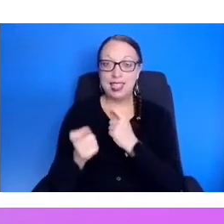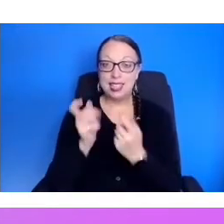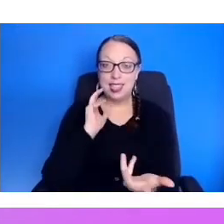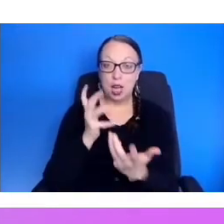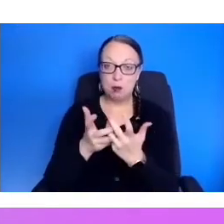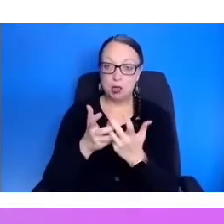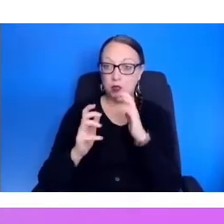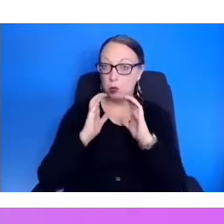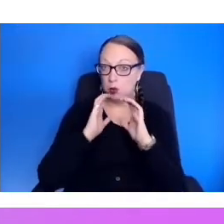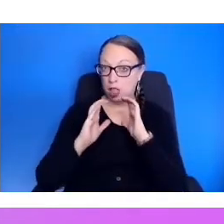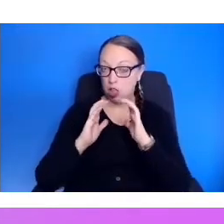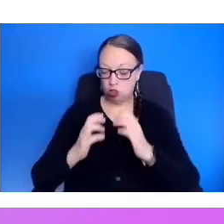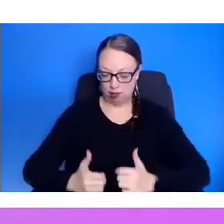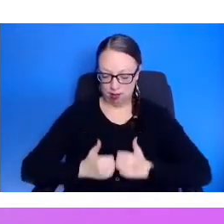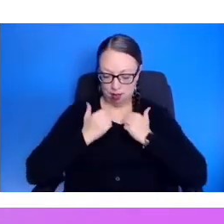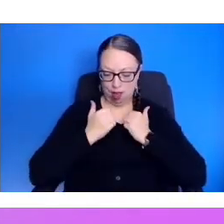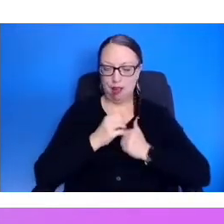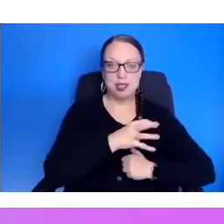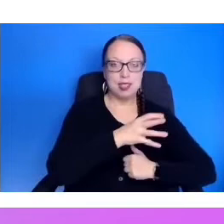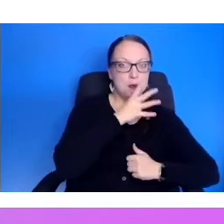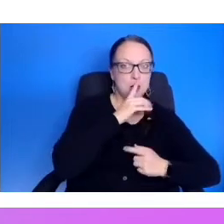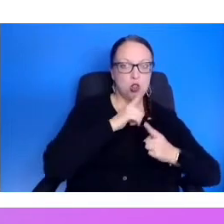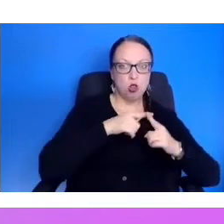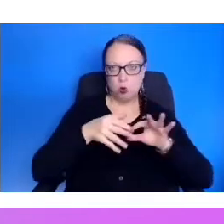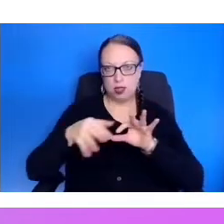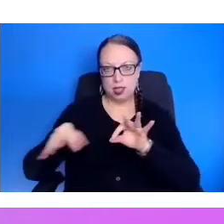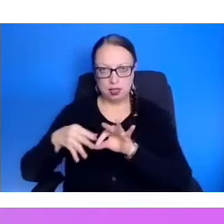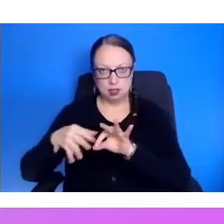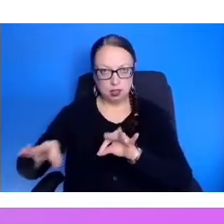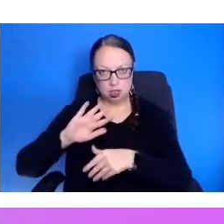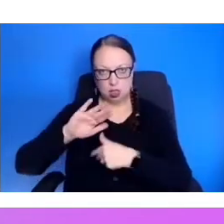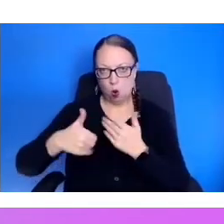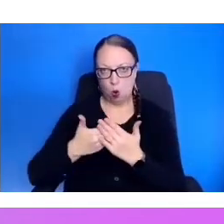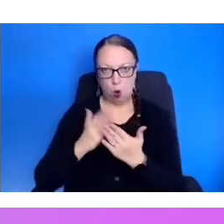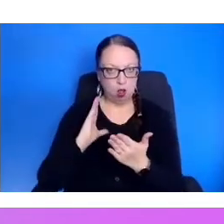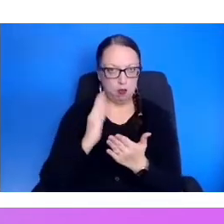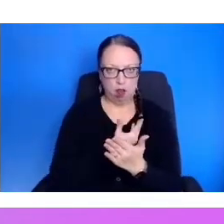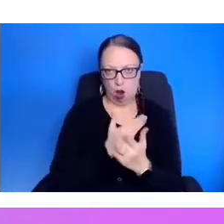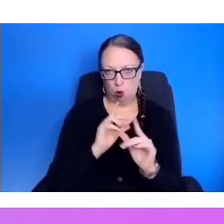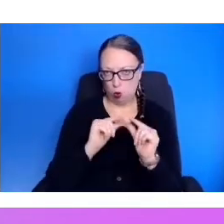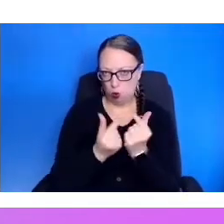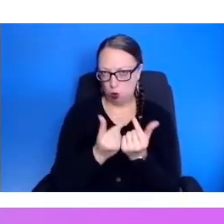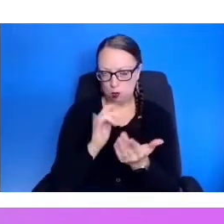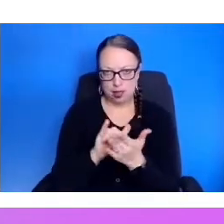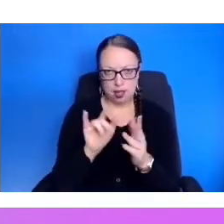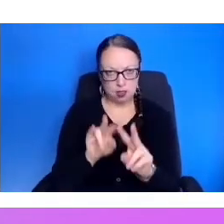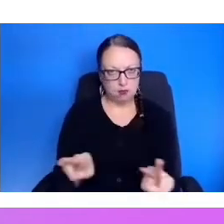live speech-to-text reporting in all of our focus groups this is very valuable for people